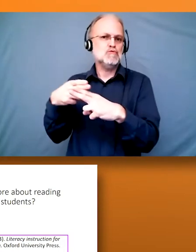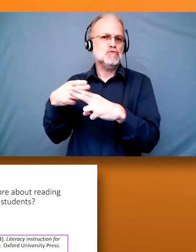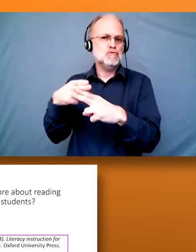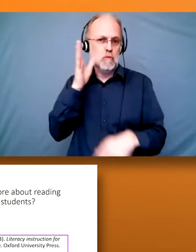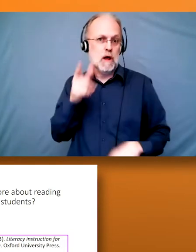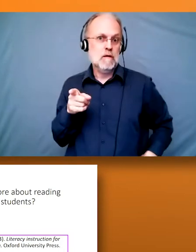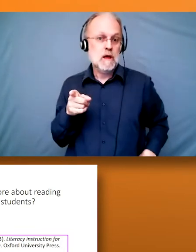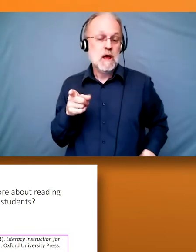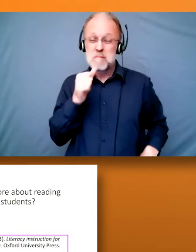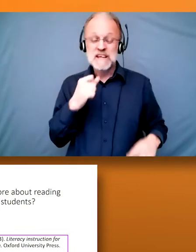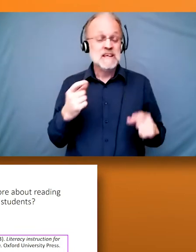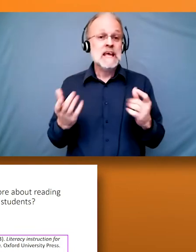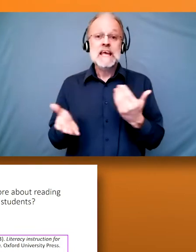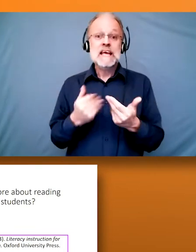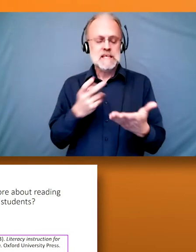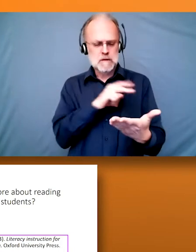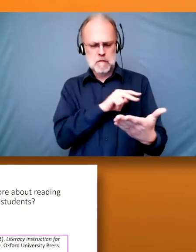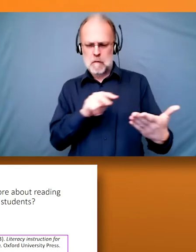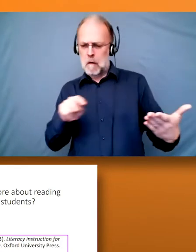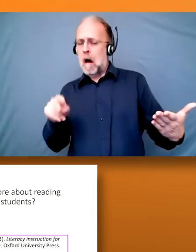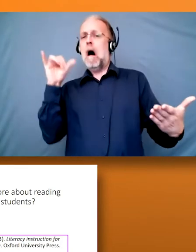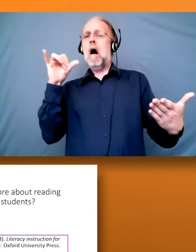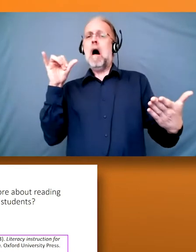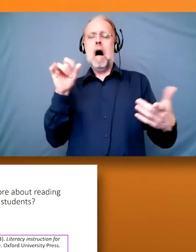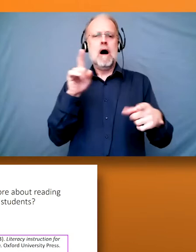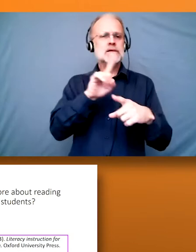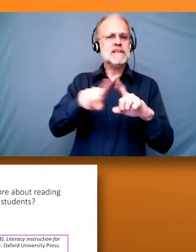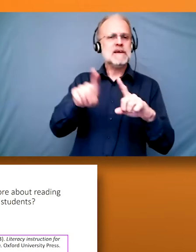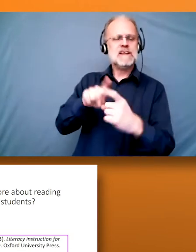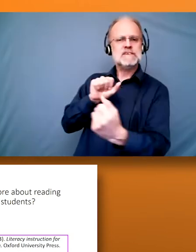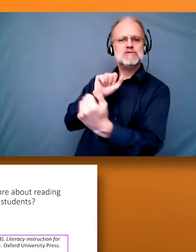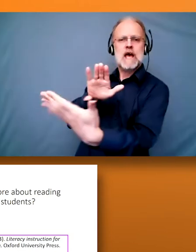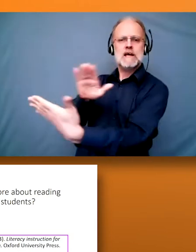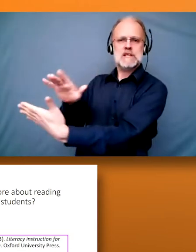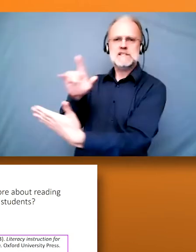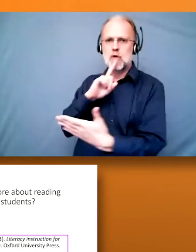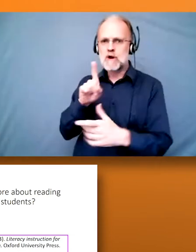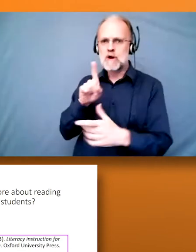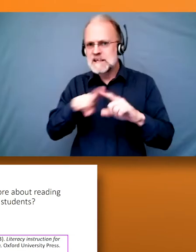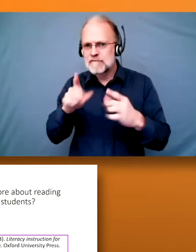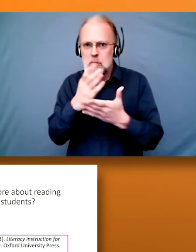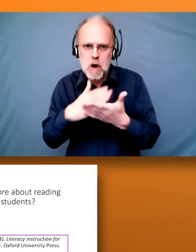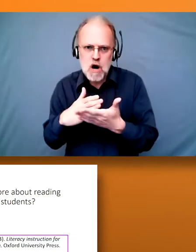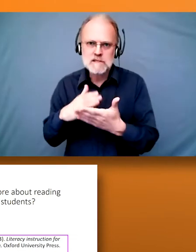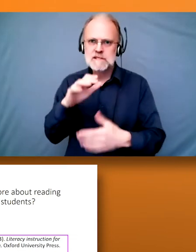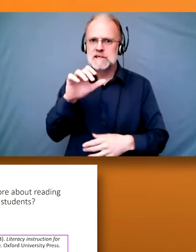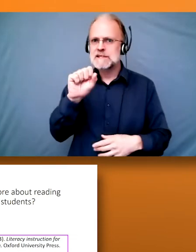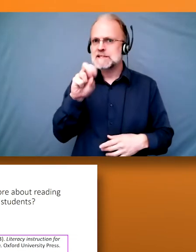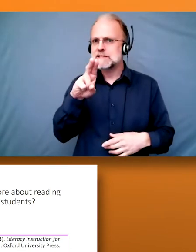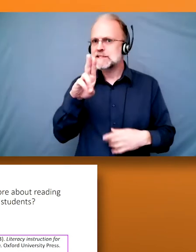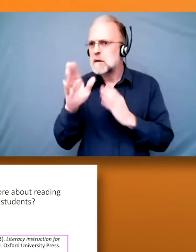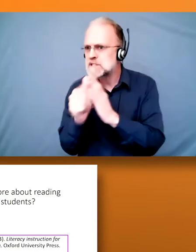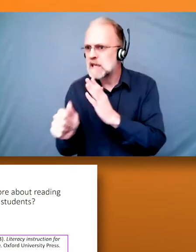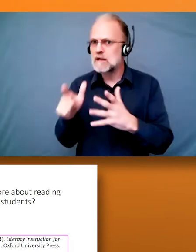but it's a good place to start if you just want an easy read and learn about different strategies for different parts of reading in the sub skills